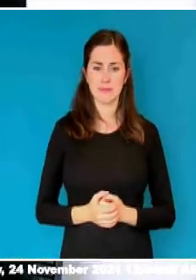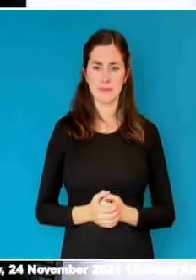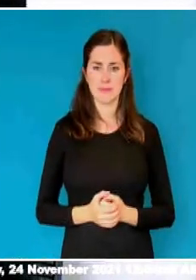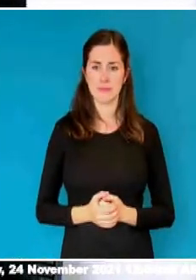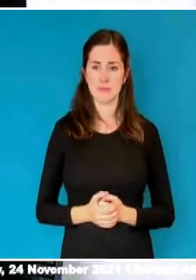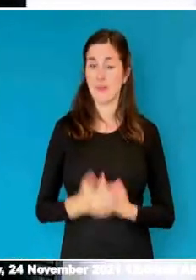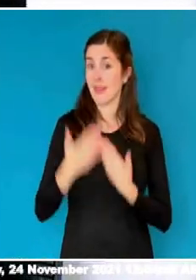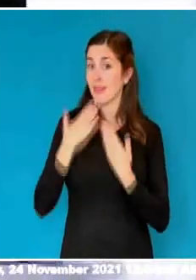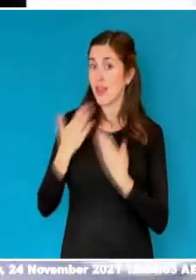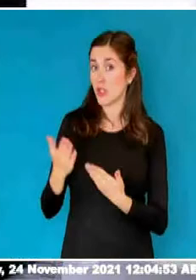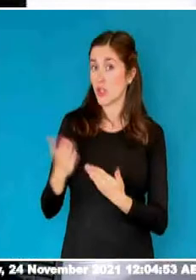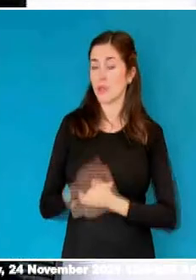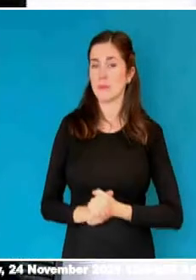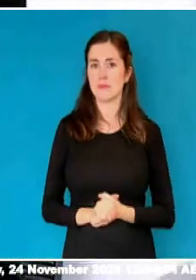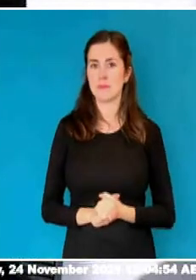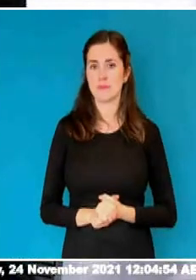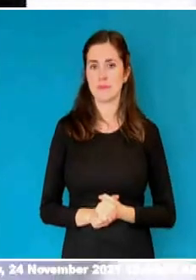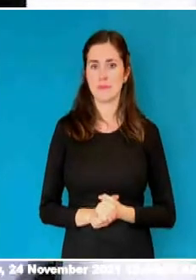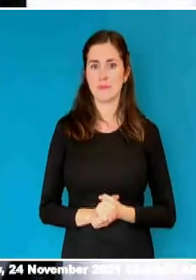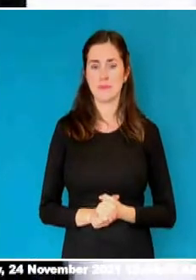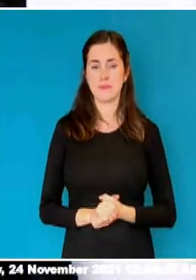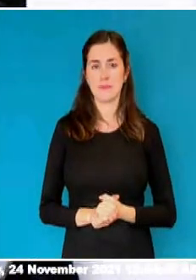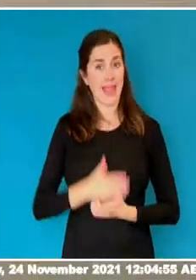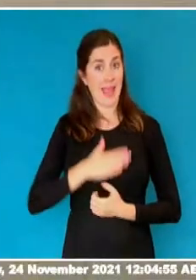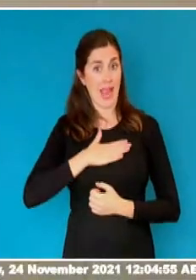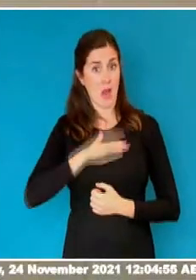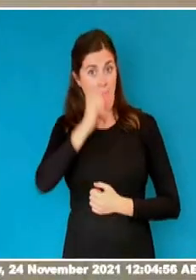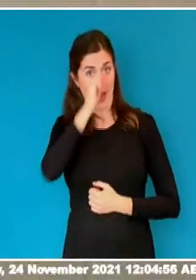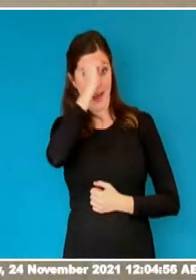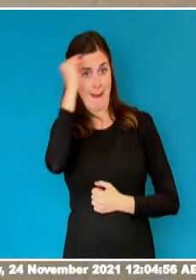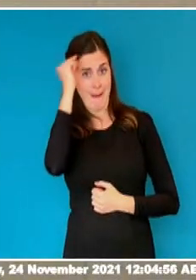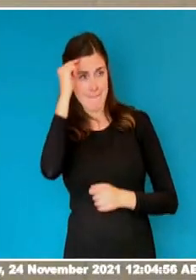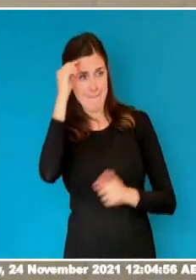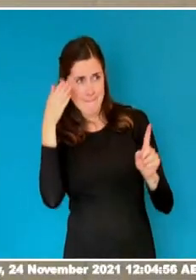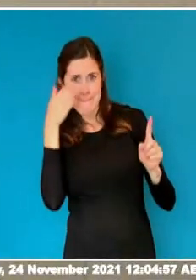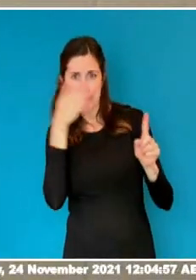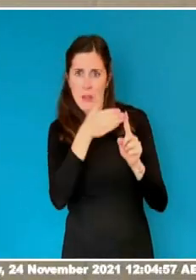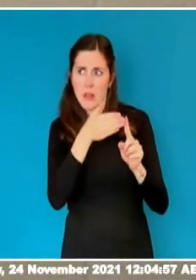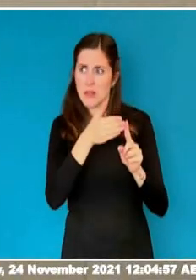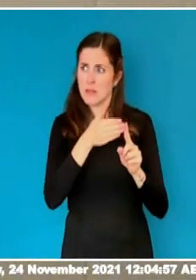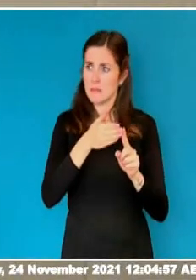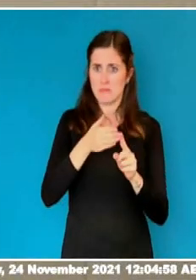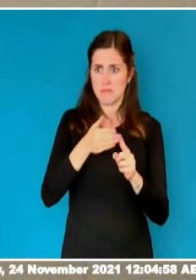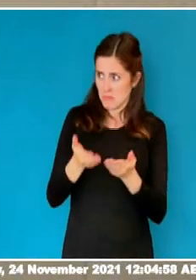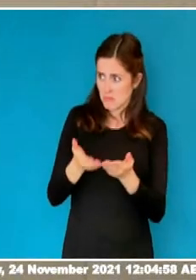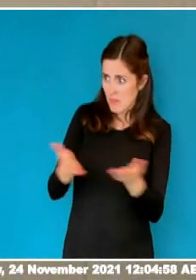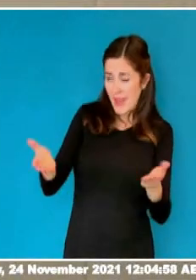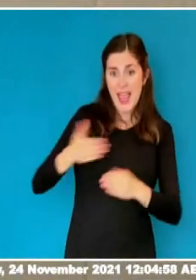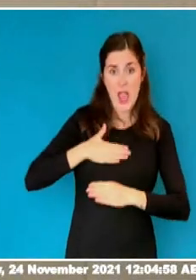So our ambition is to ensure that we have a workforce composition that is truly